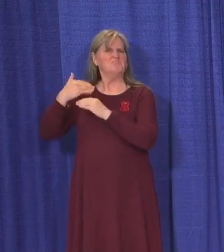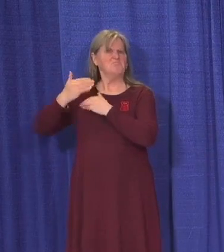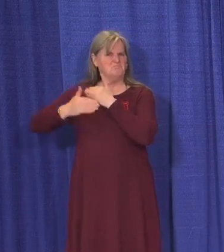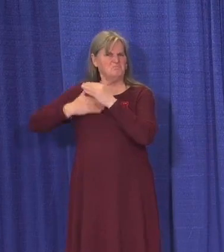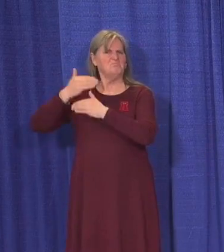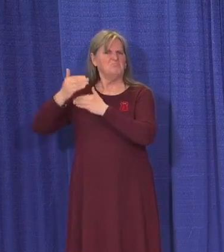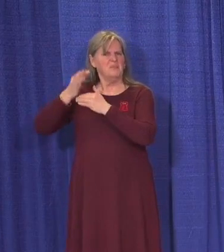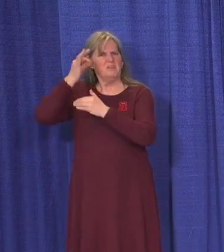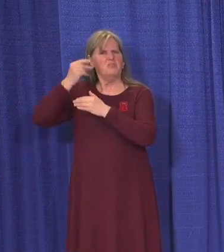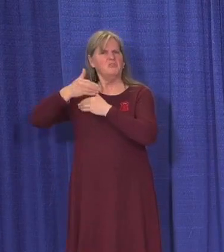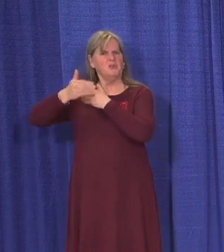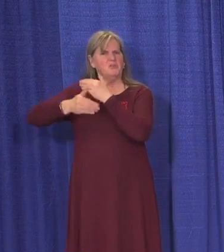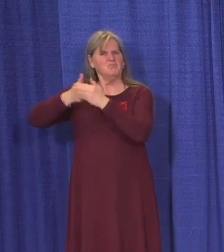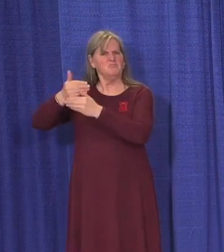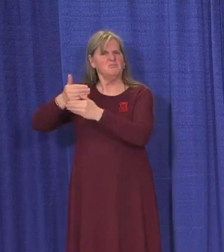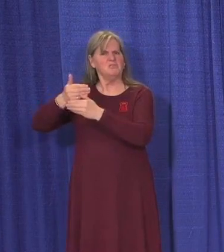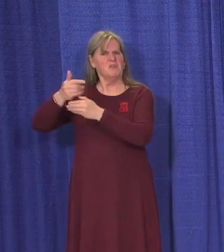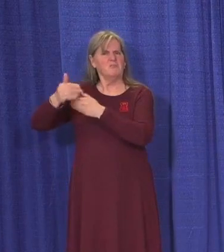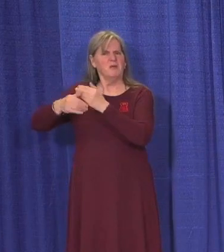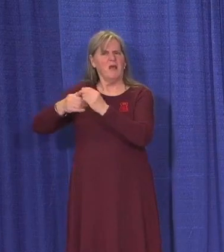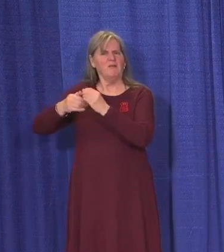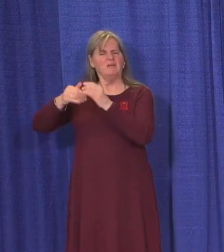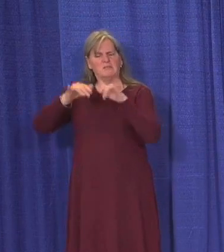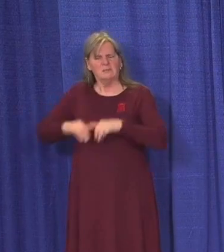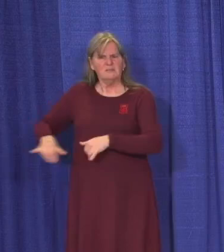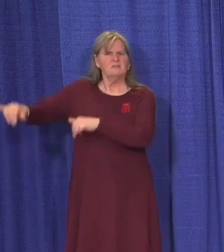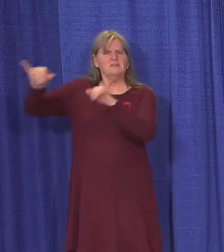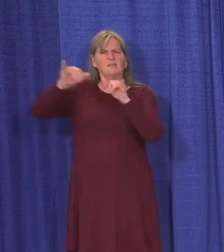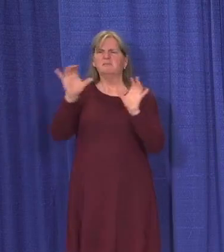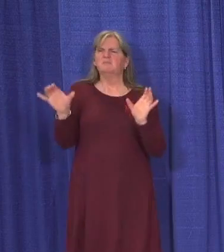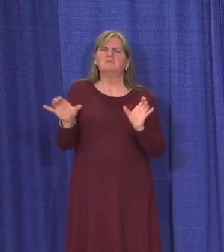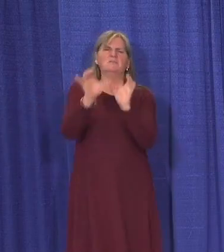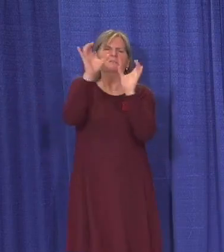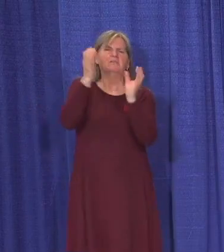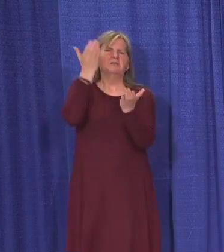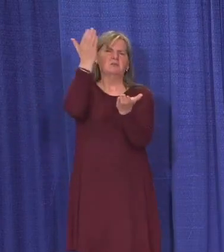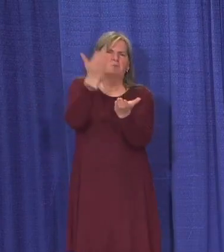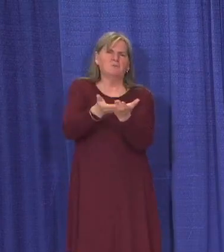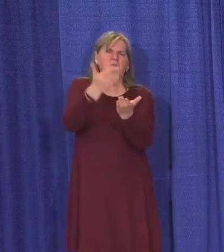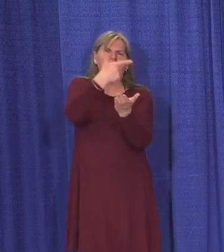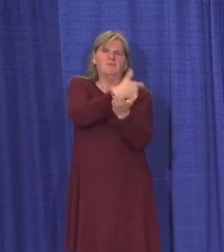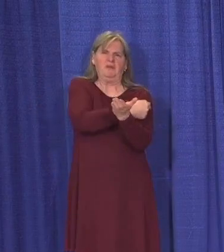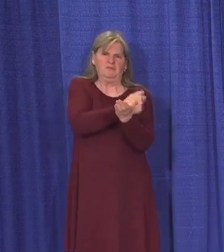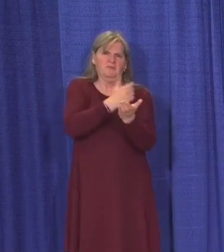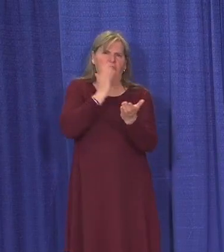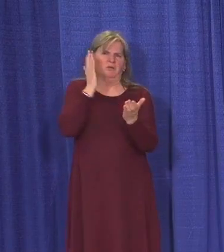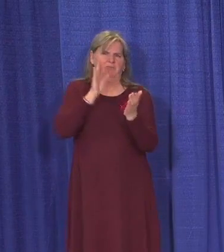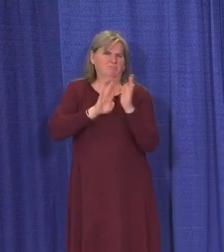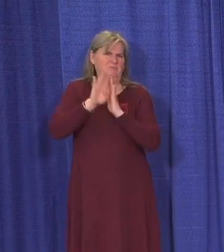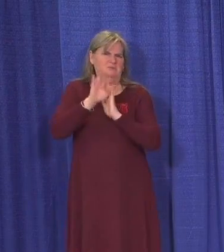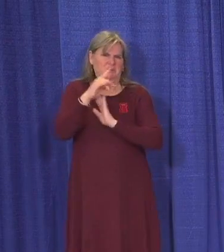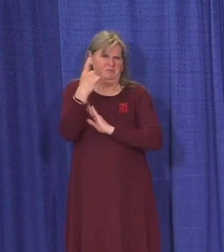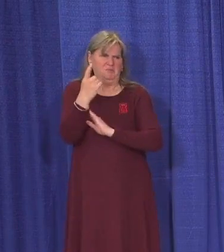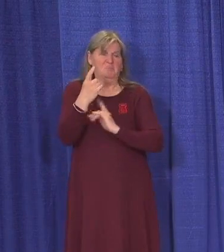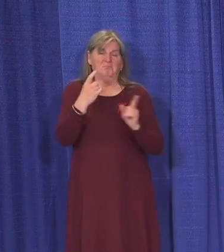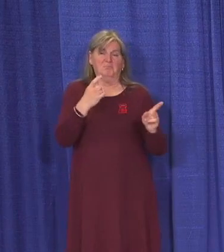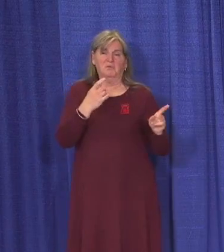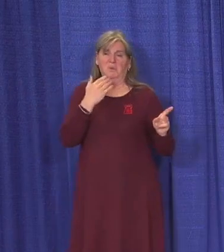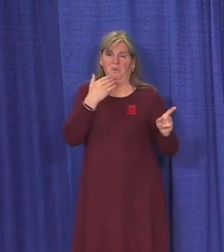the rest of Canada at least for now and I think the federal Minister of health discuss this